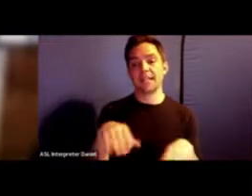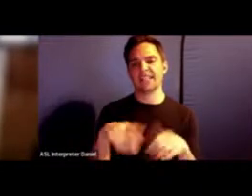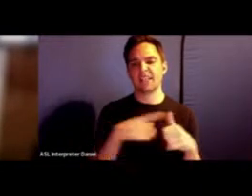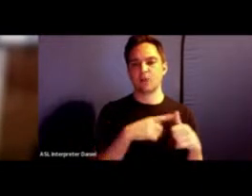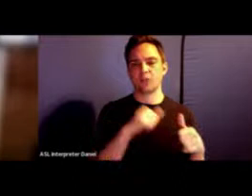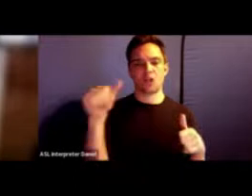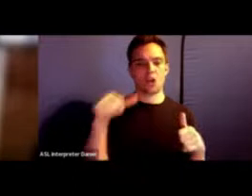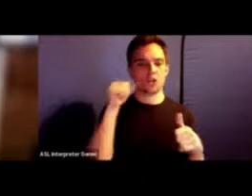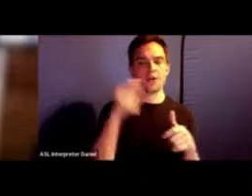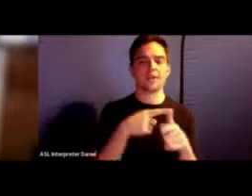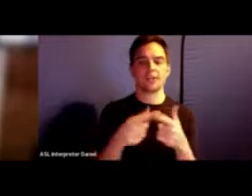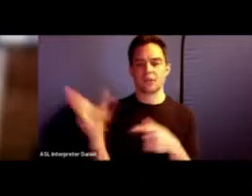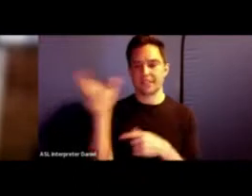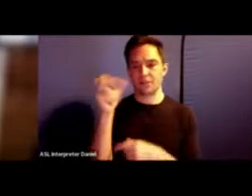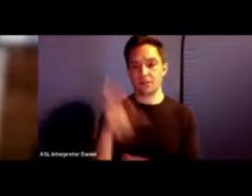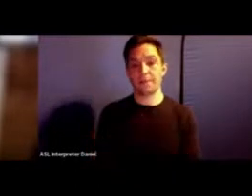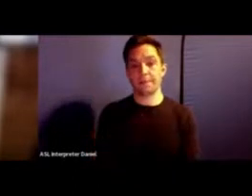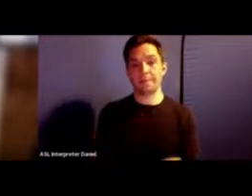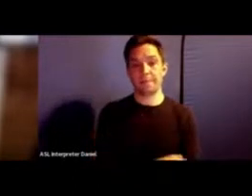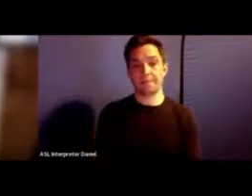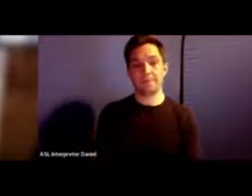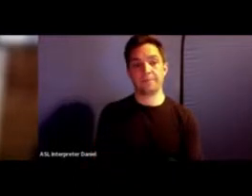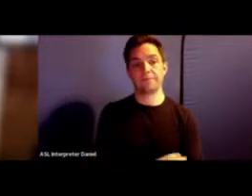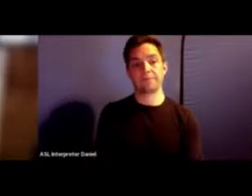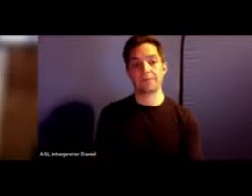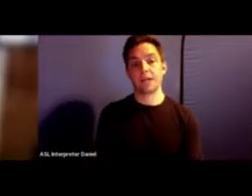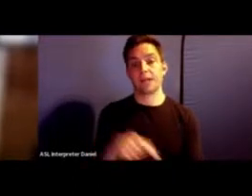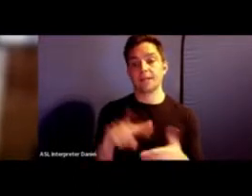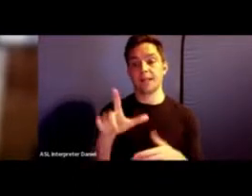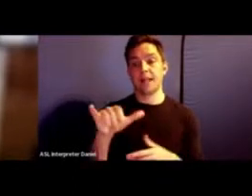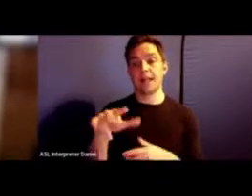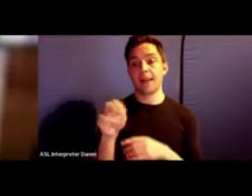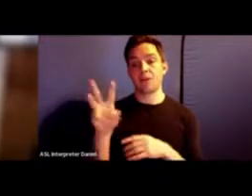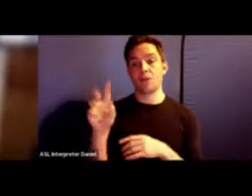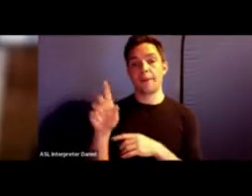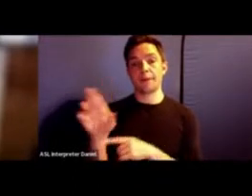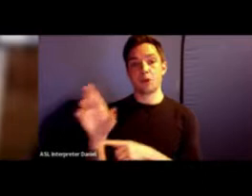that you can hear. This live webinar includes polls and